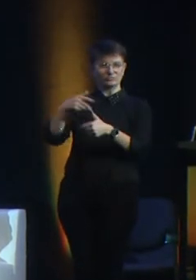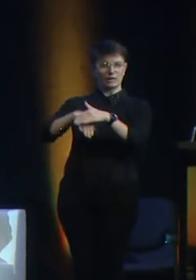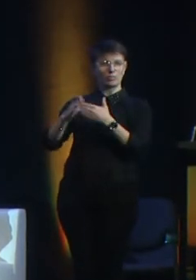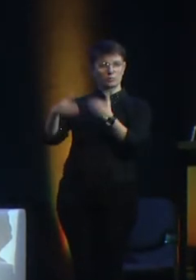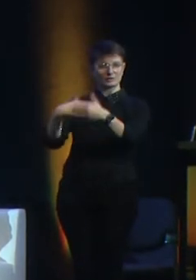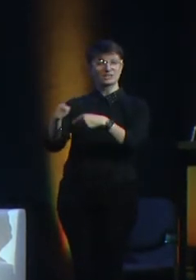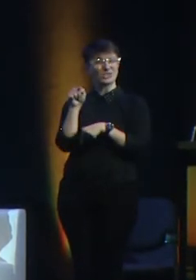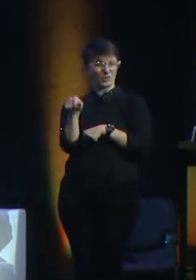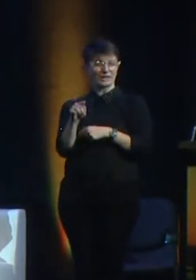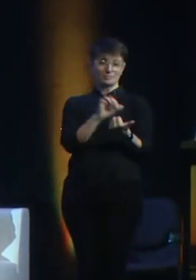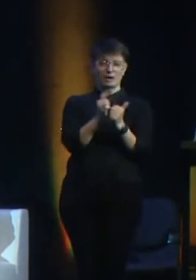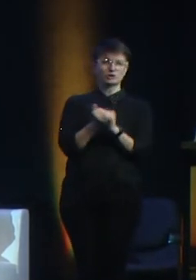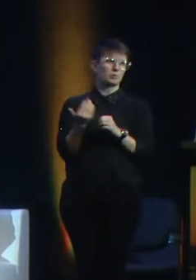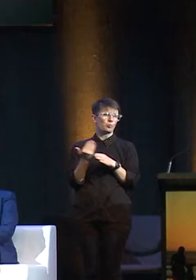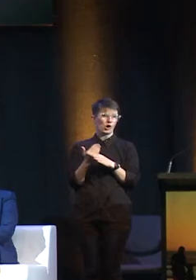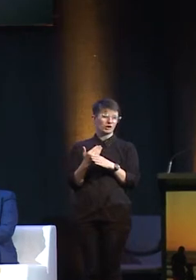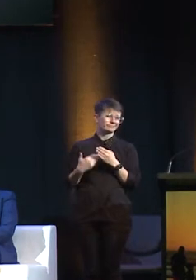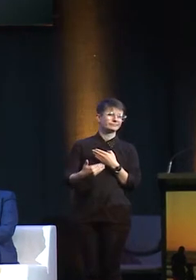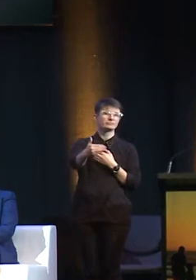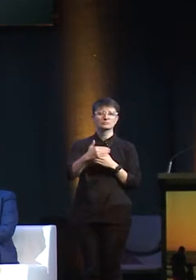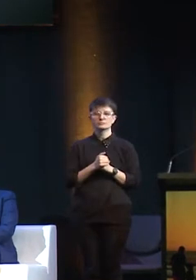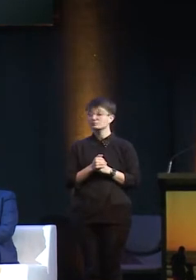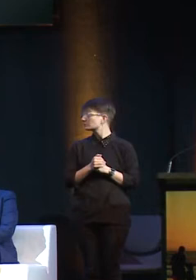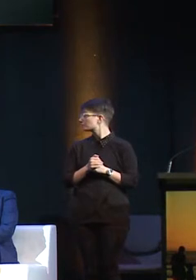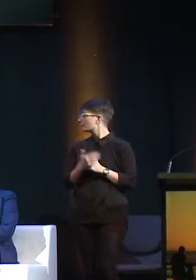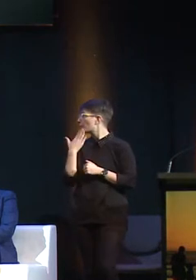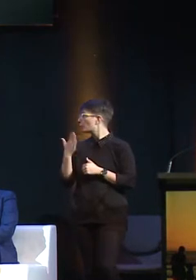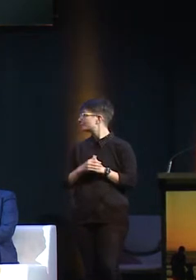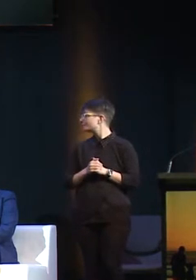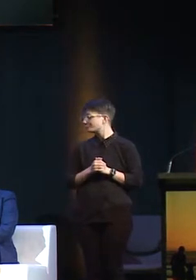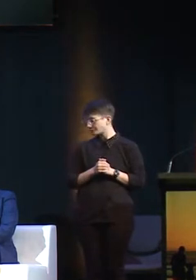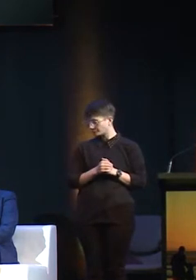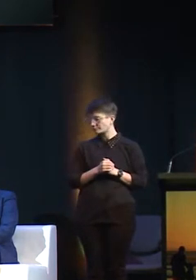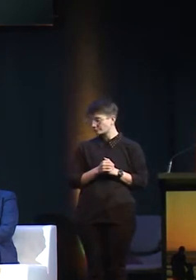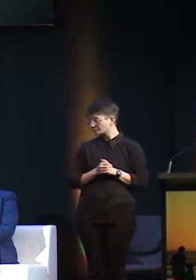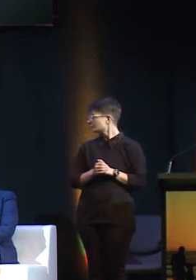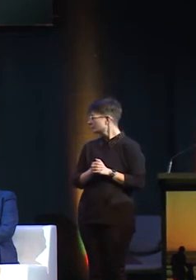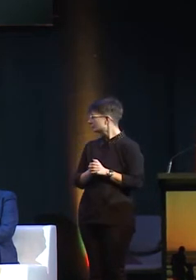mahi ahead of us. Grant: Thanks Gus. And then I think if you